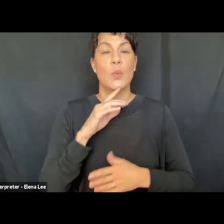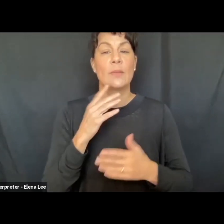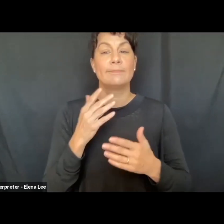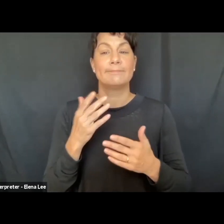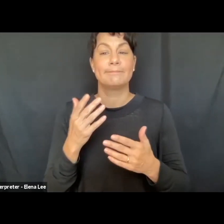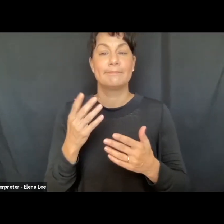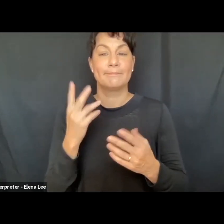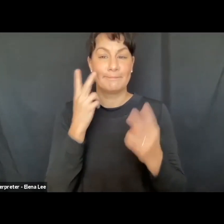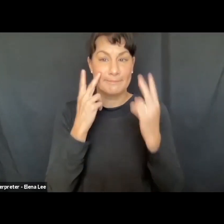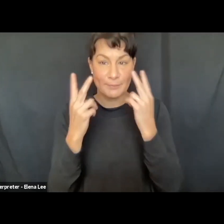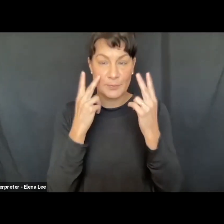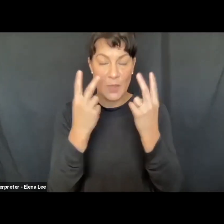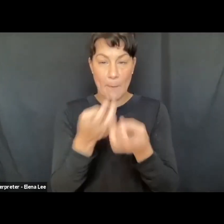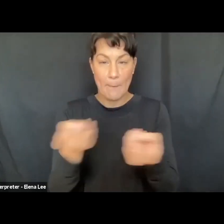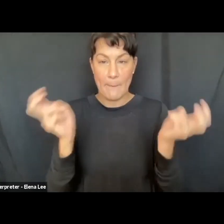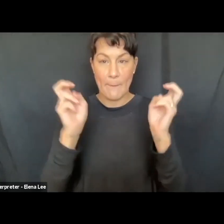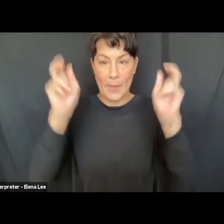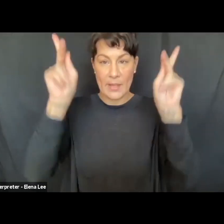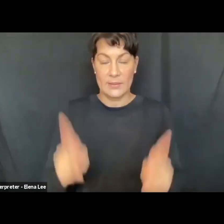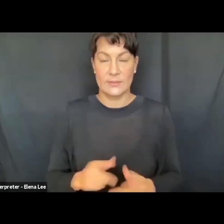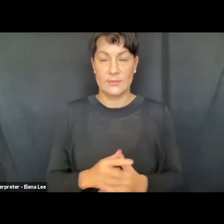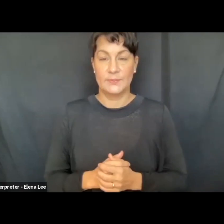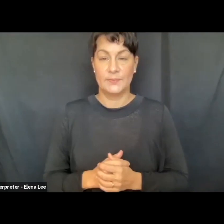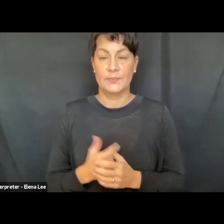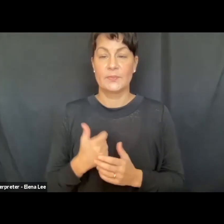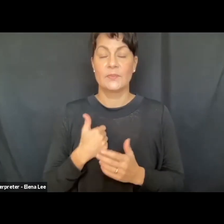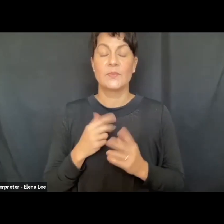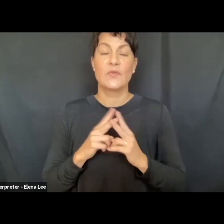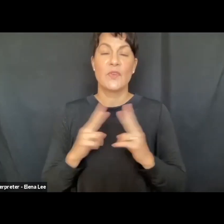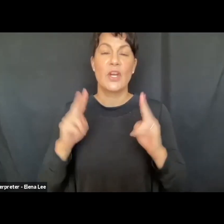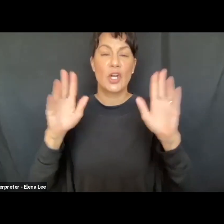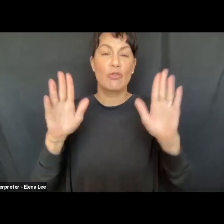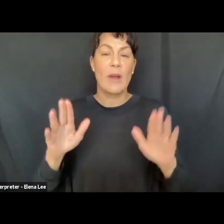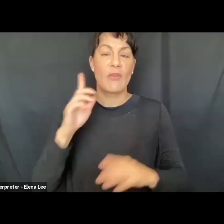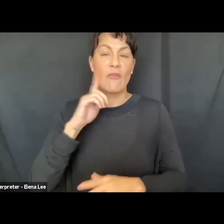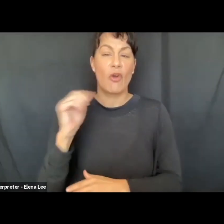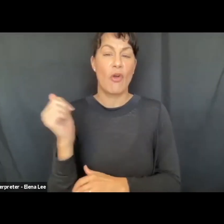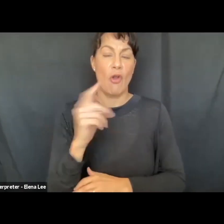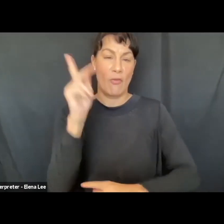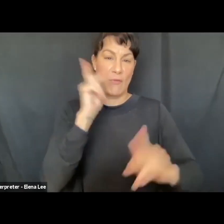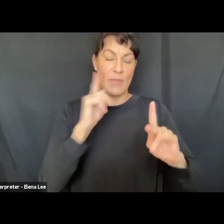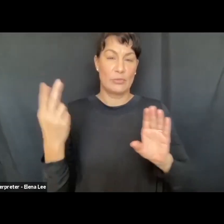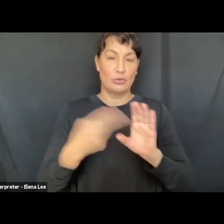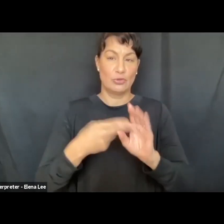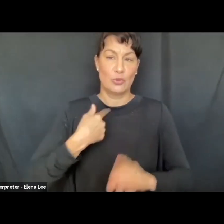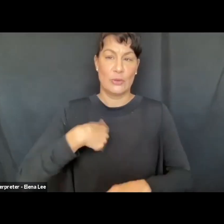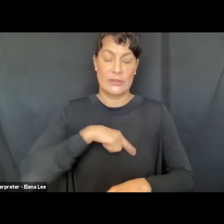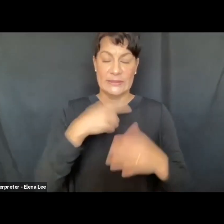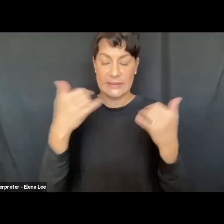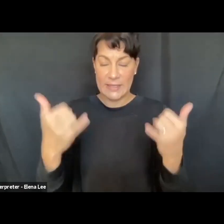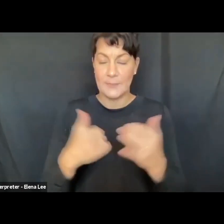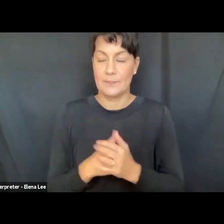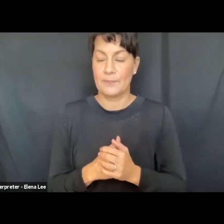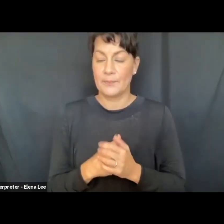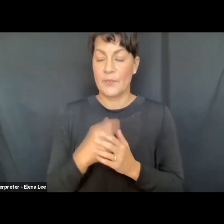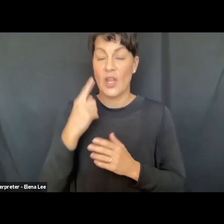I'm very grateful to all of these panelists for joining us today for this conversation.